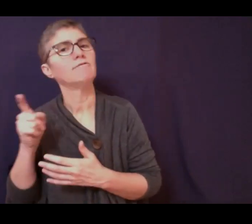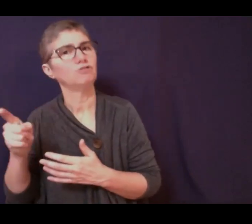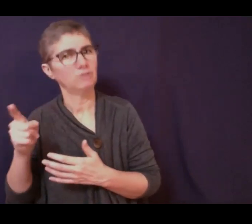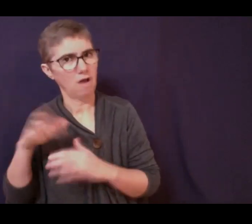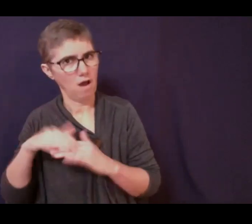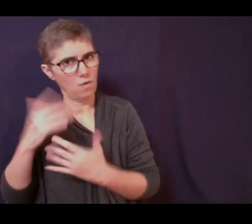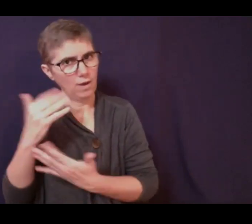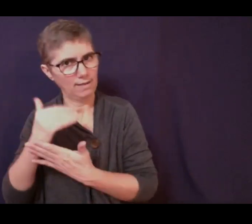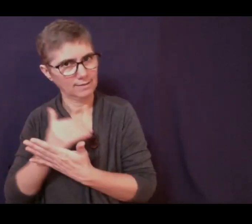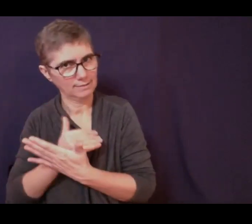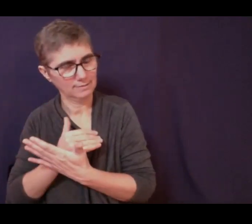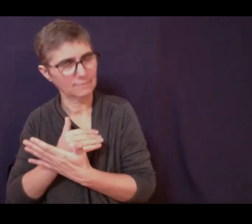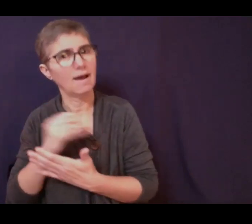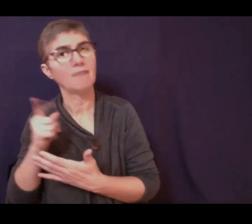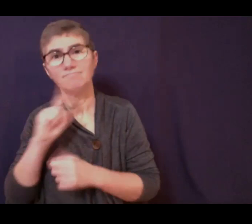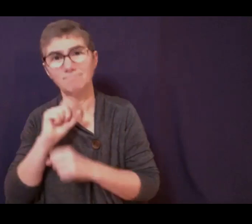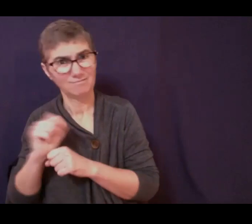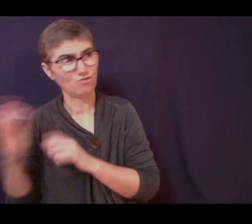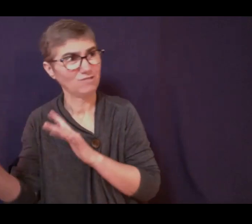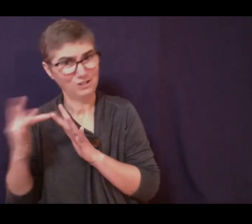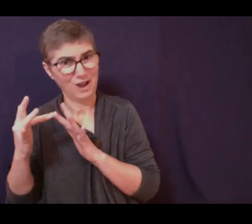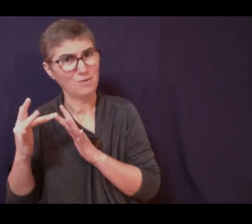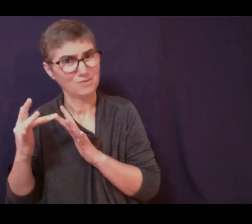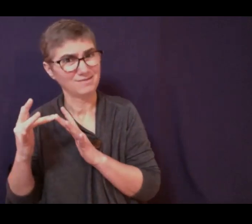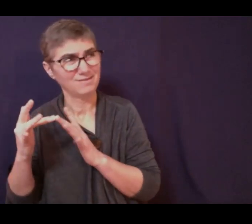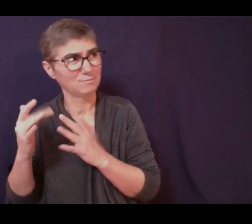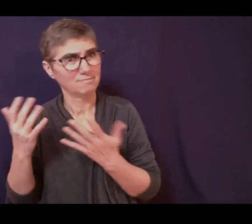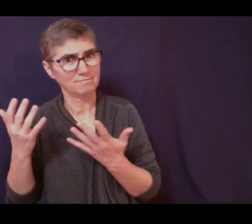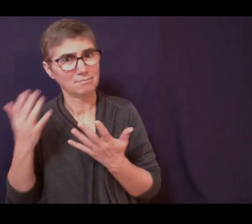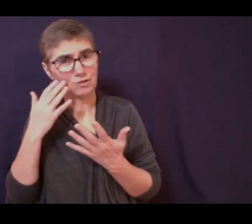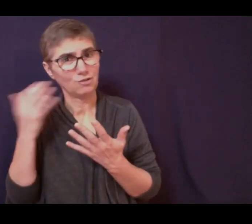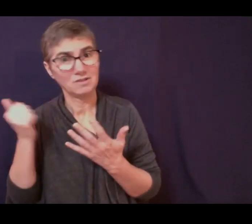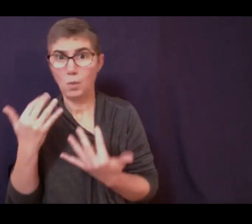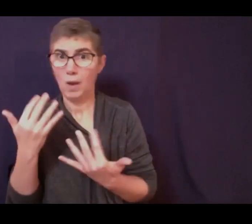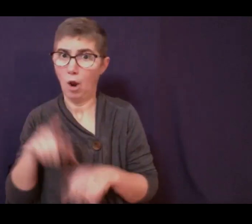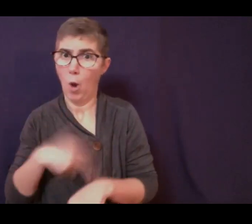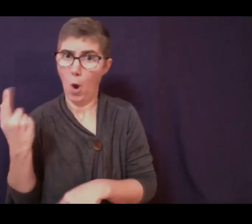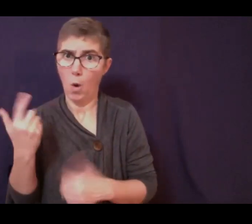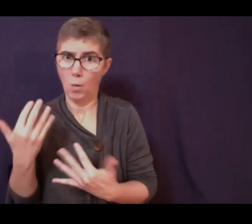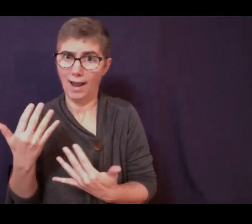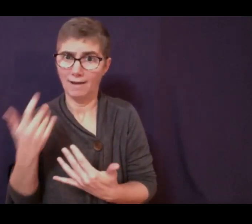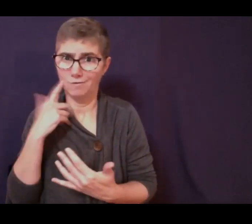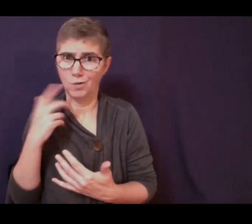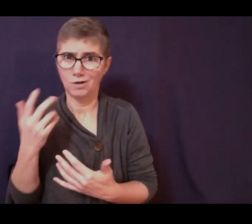she actually reached out because the the wait is quite long but at the last minute cancellation